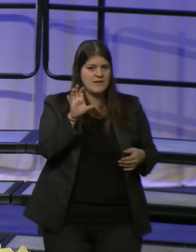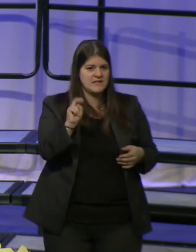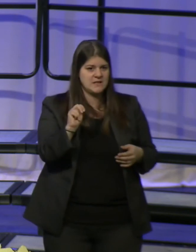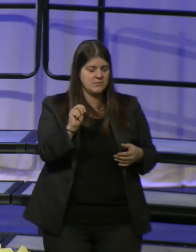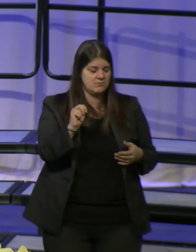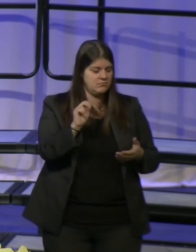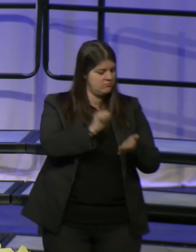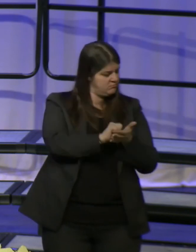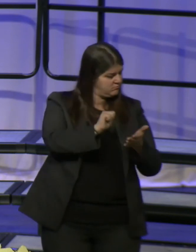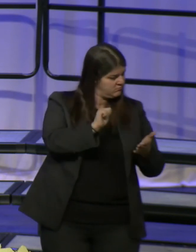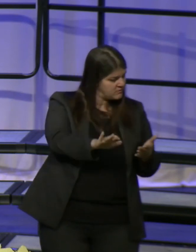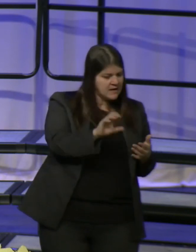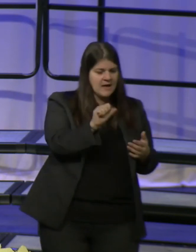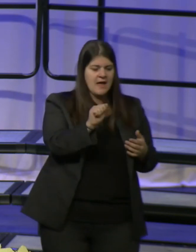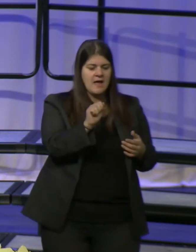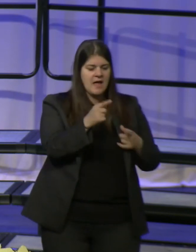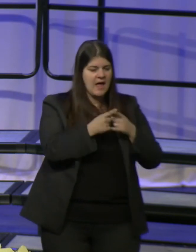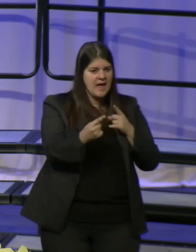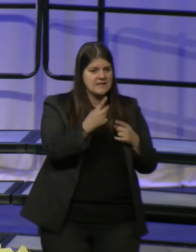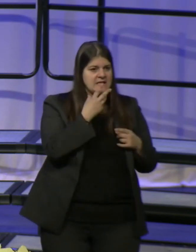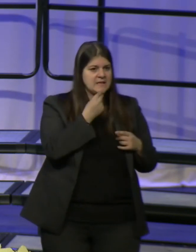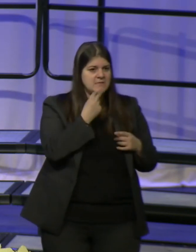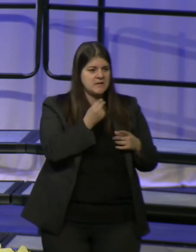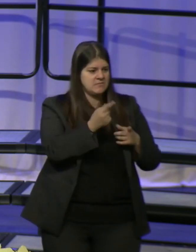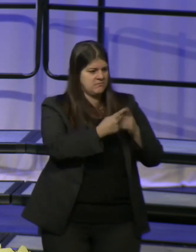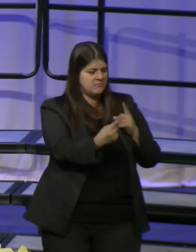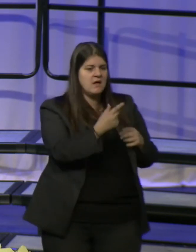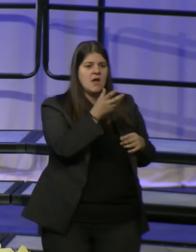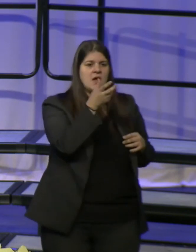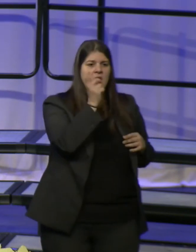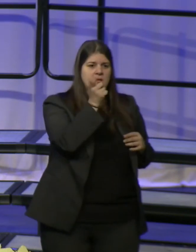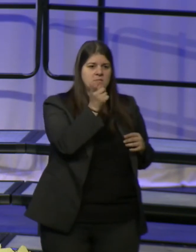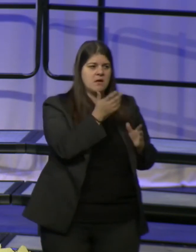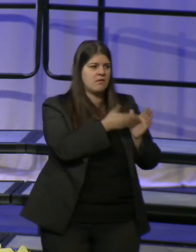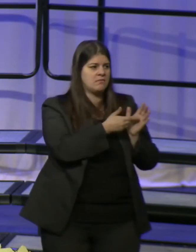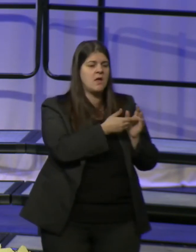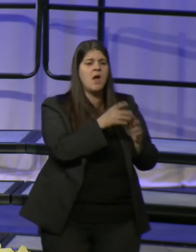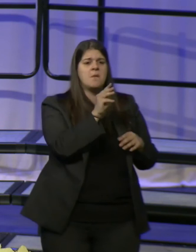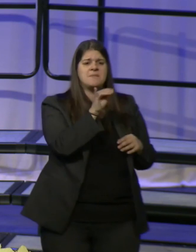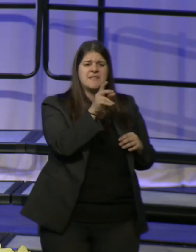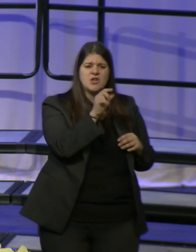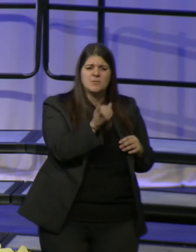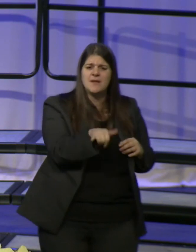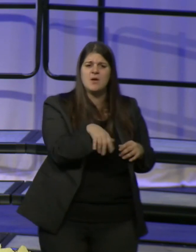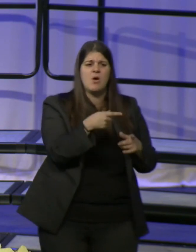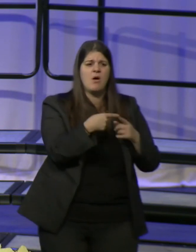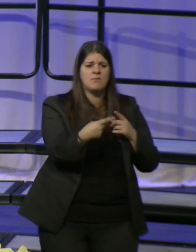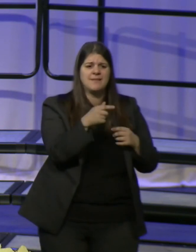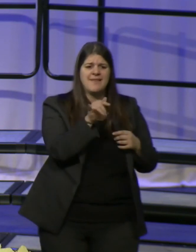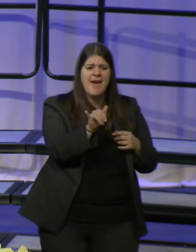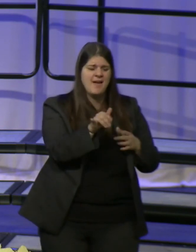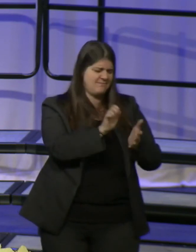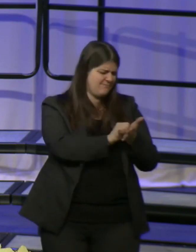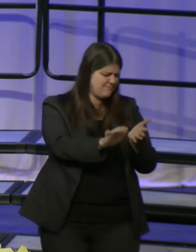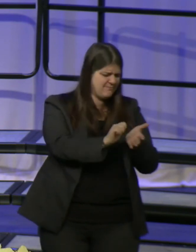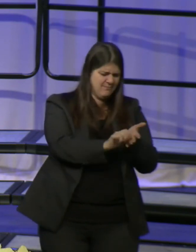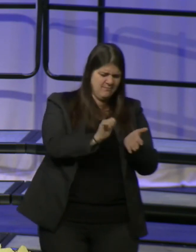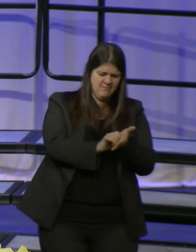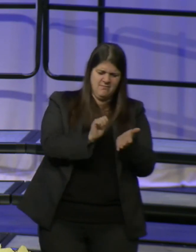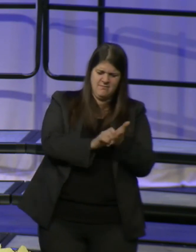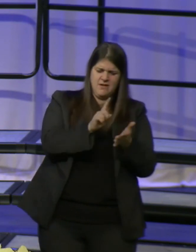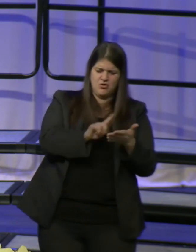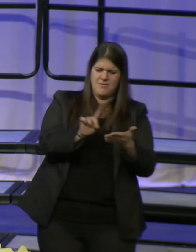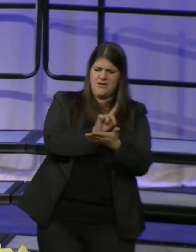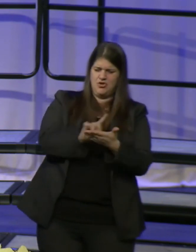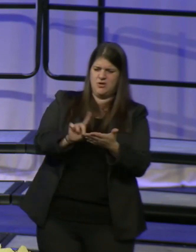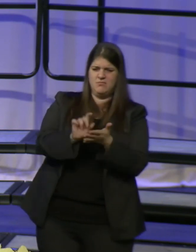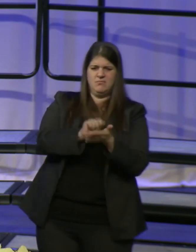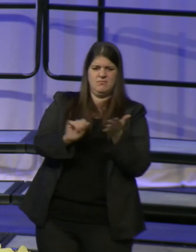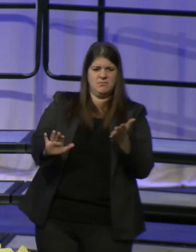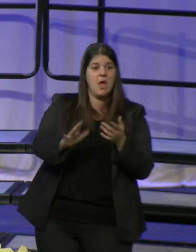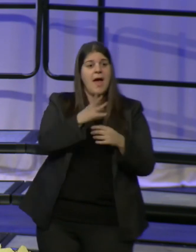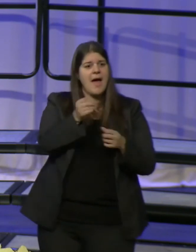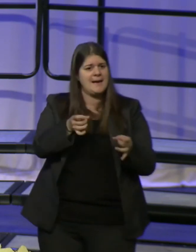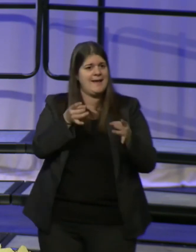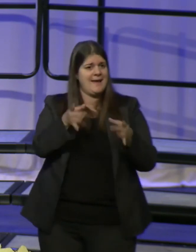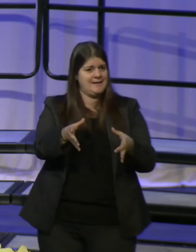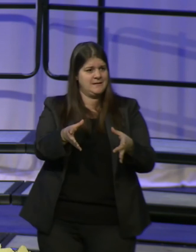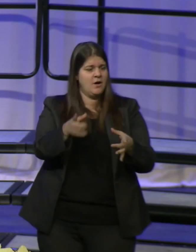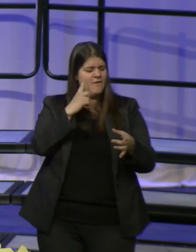anti-Semitism, Islamophobia, misogyny, homophobia, ageism, discrimination and hate in all forms.